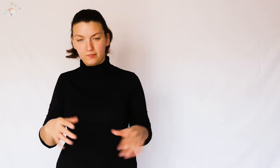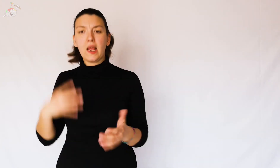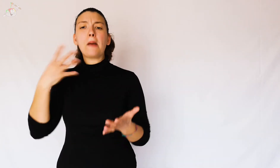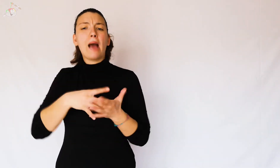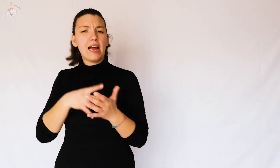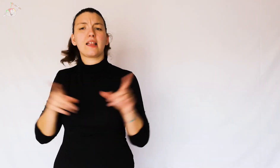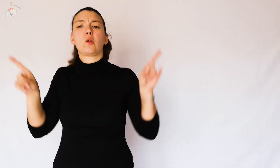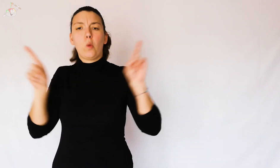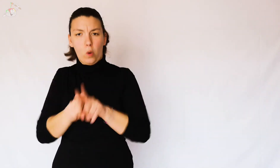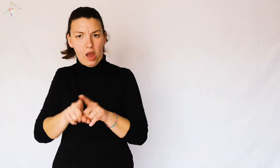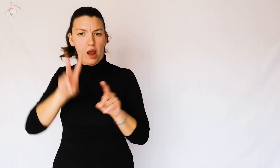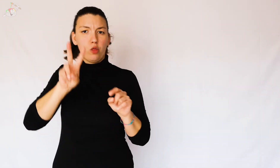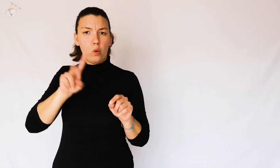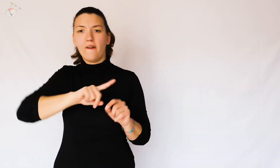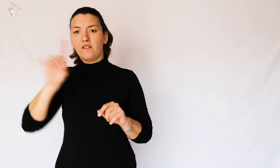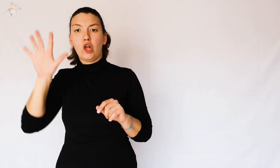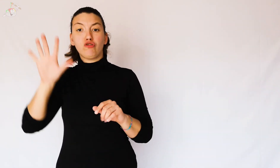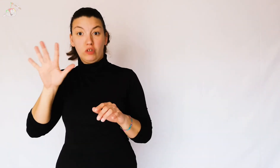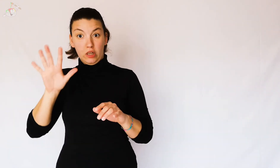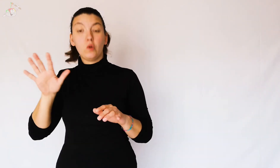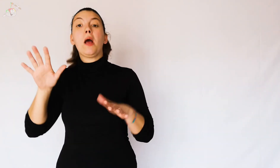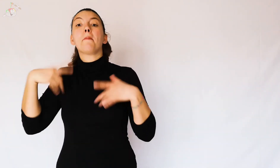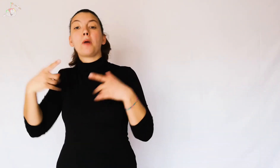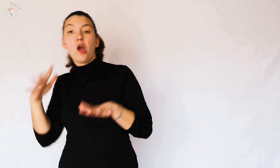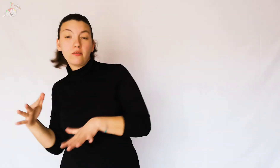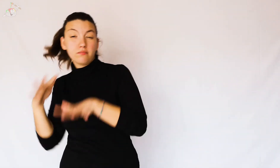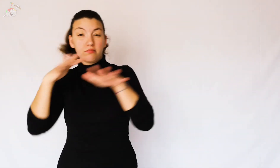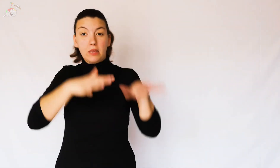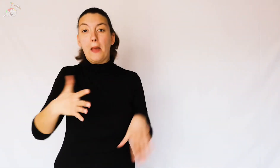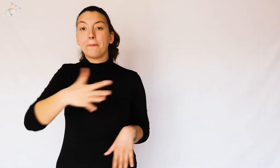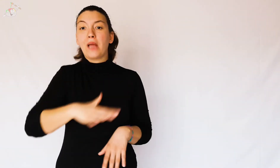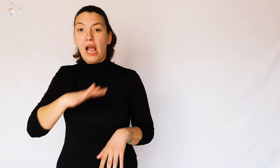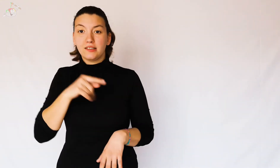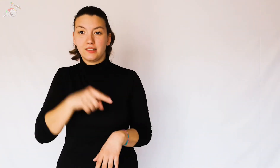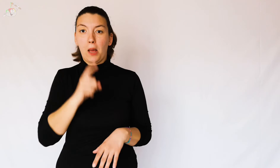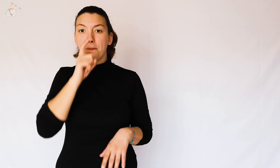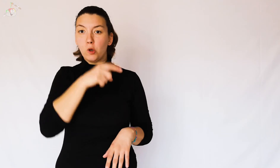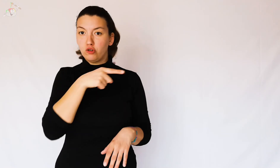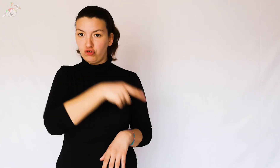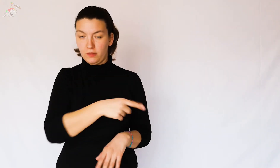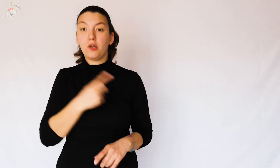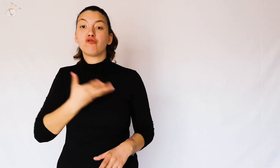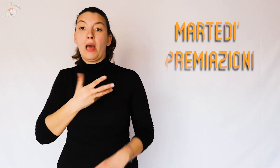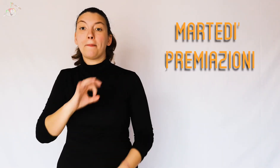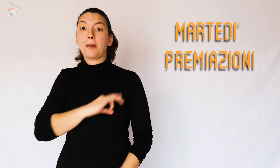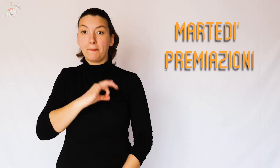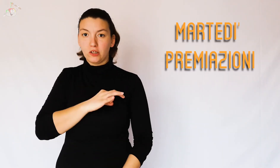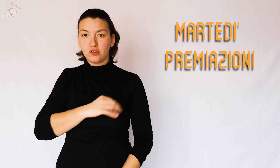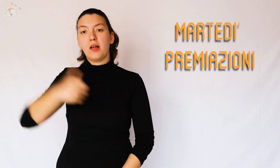For Tuesday it is the same but afterwards we go to the town hall square for the awarding